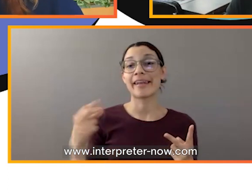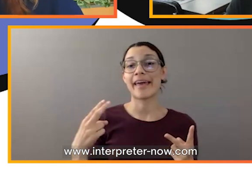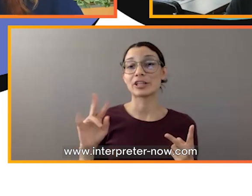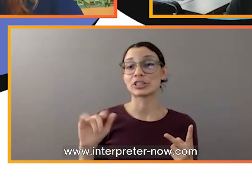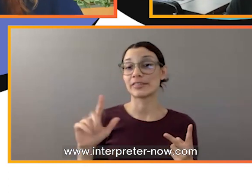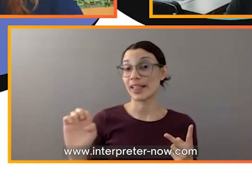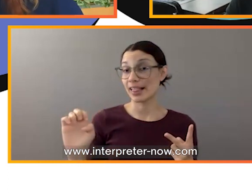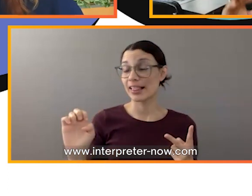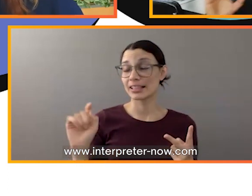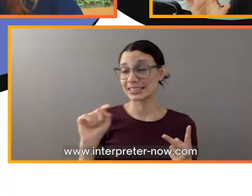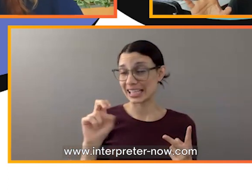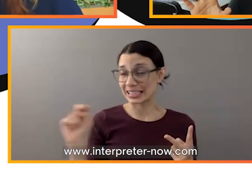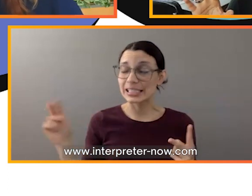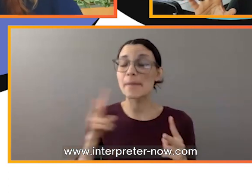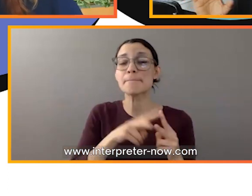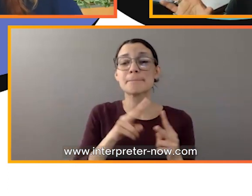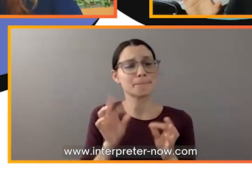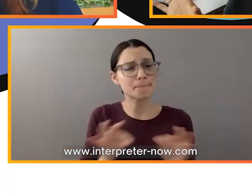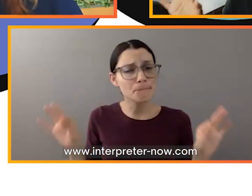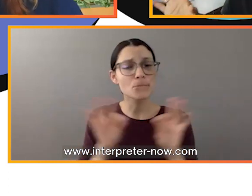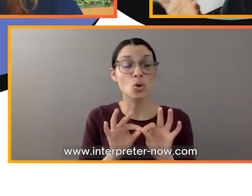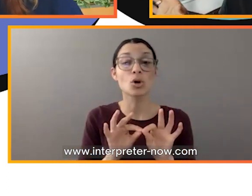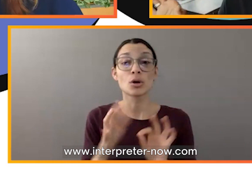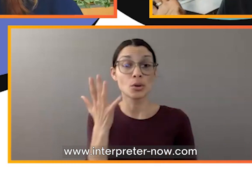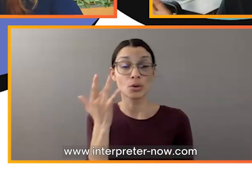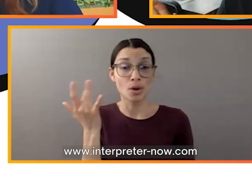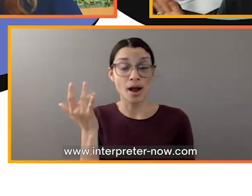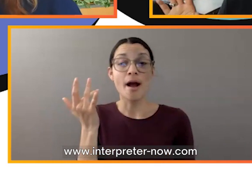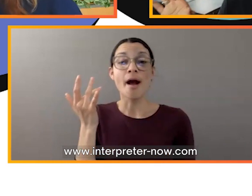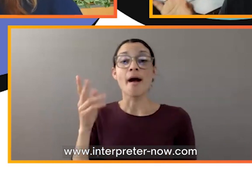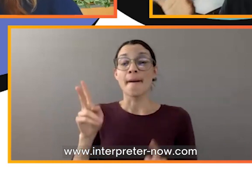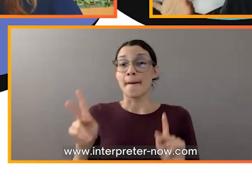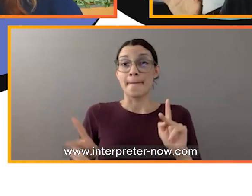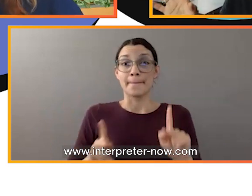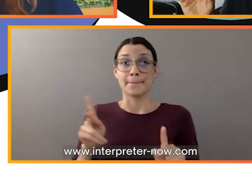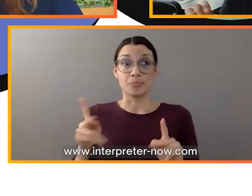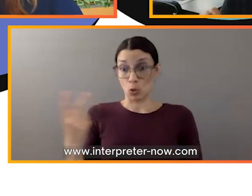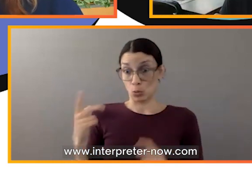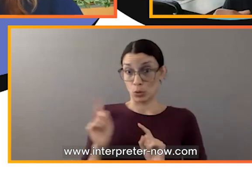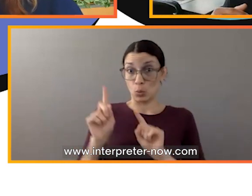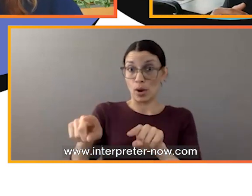Because when we went, people said, there's a tech culture, there's a tech ecosystem there, which is true.